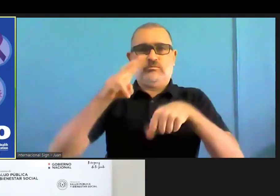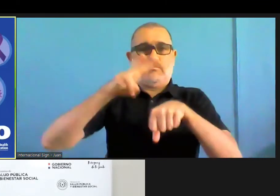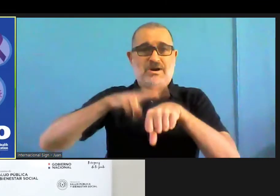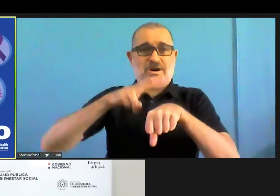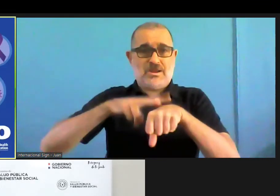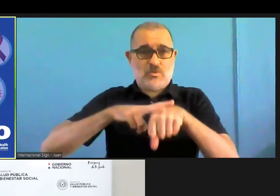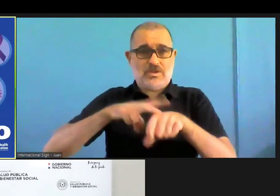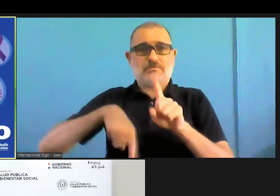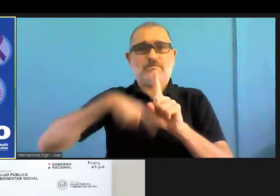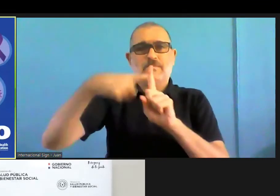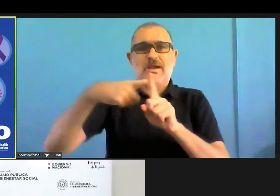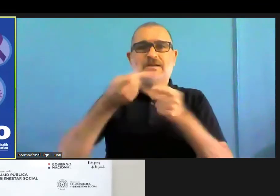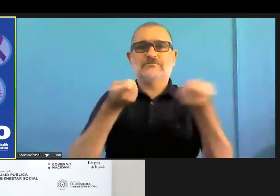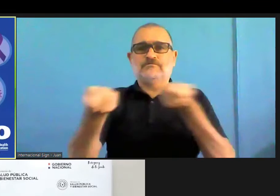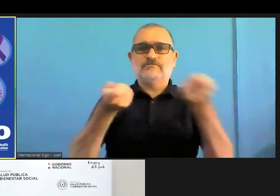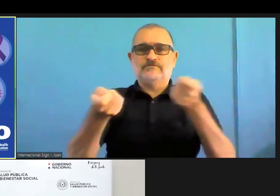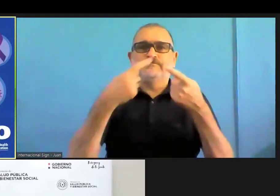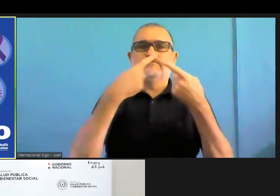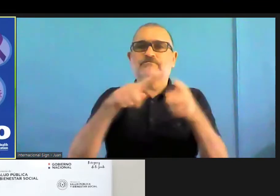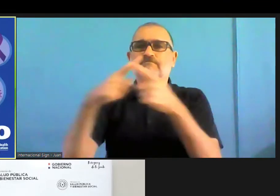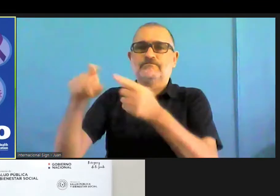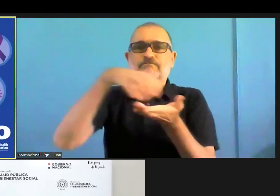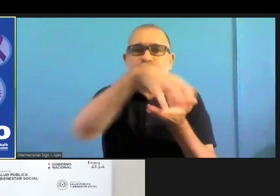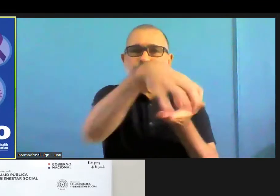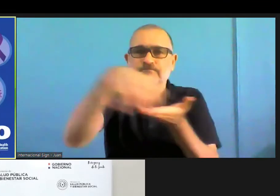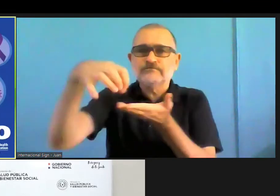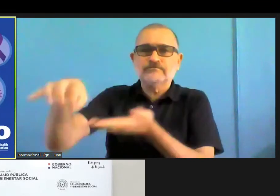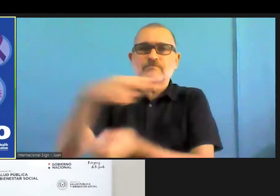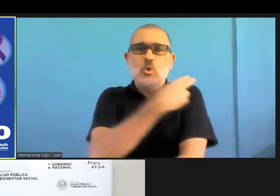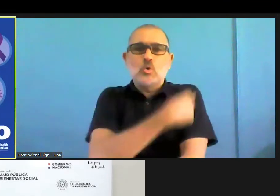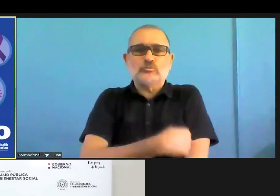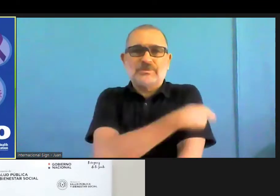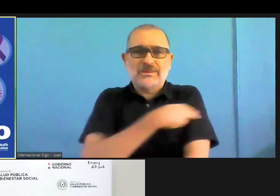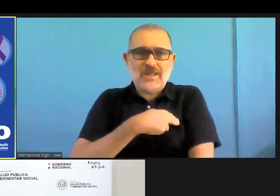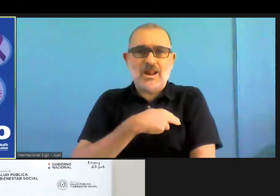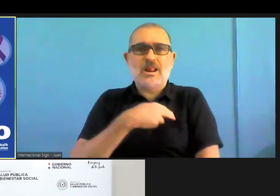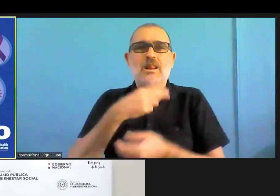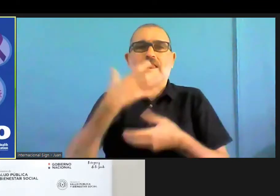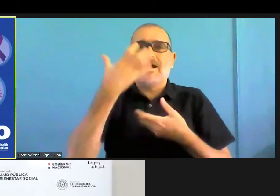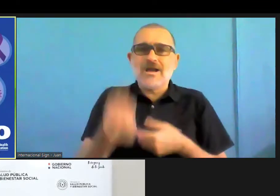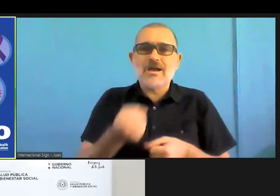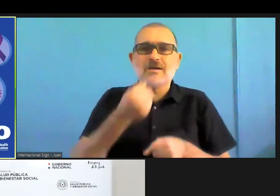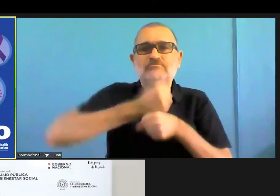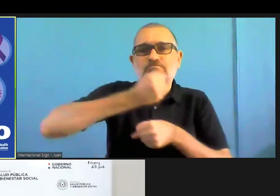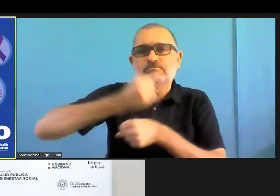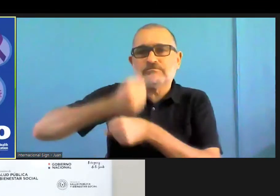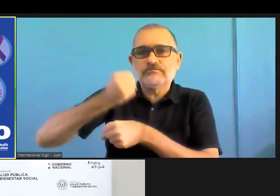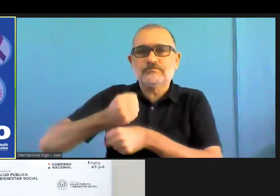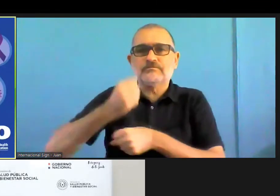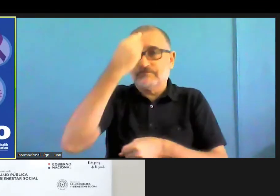and was the head of the hospital at the social security institute, so brings a wealth of experience to his charge as Minister of health.